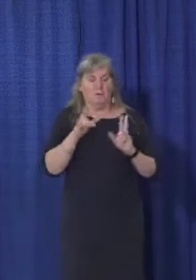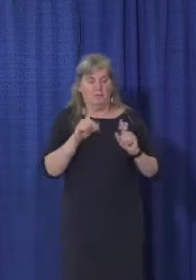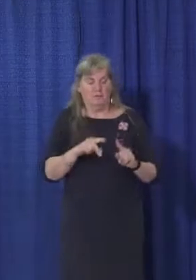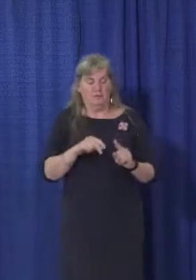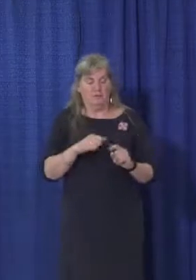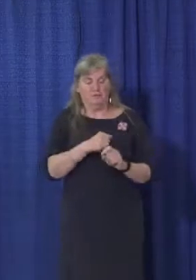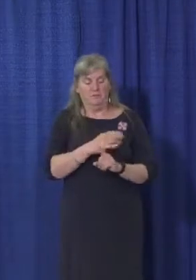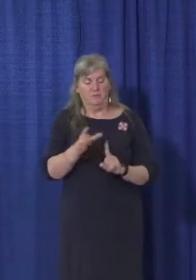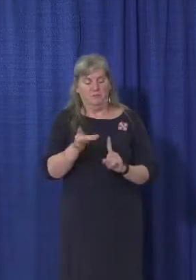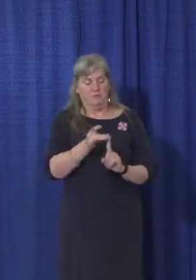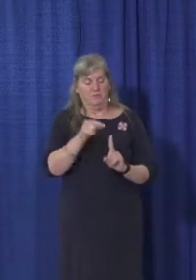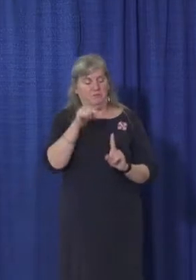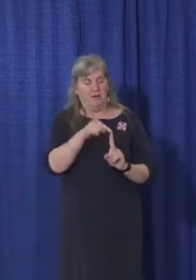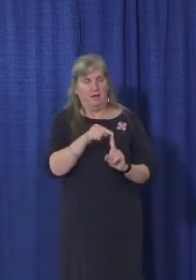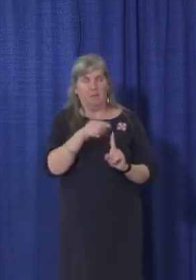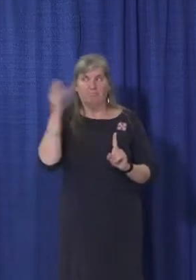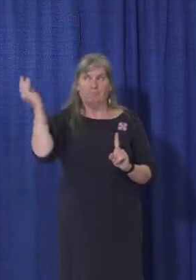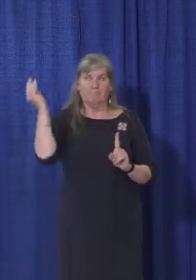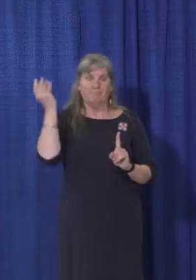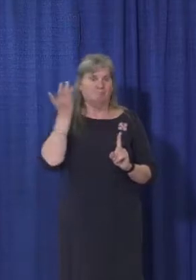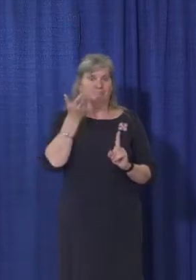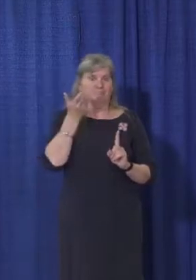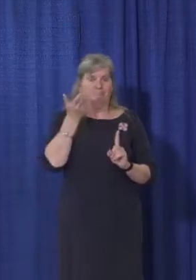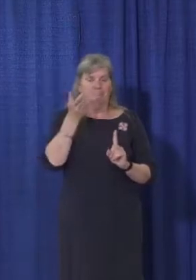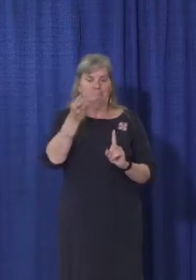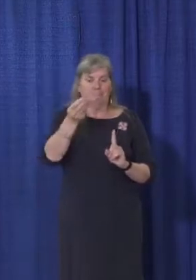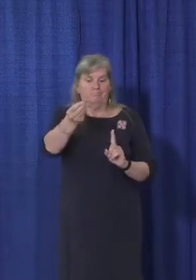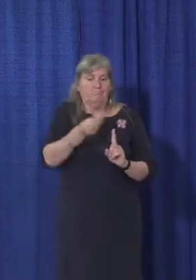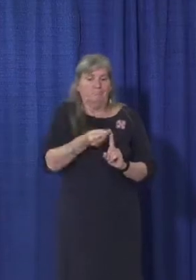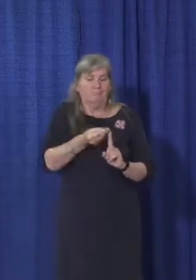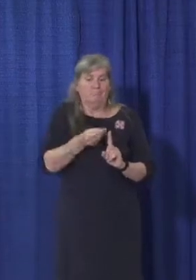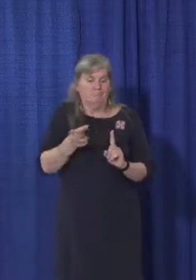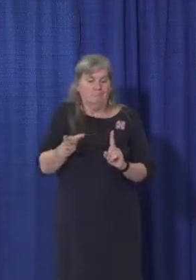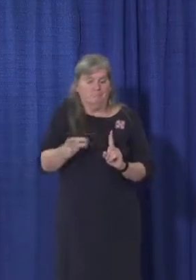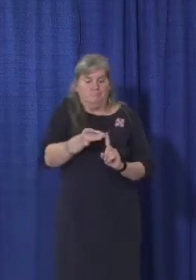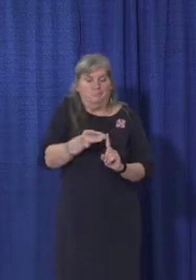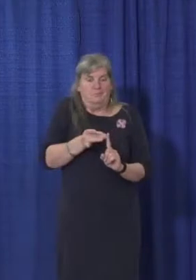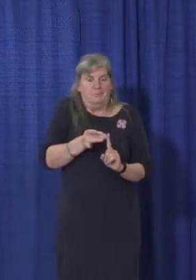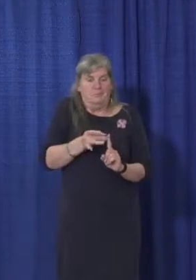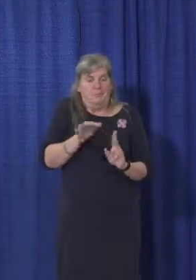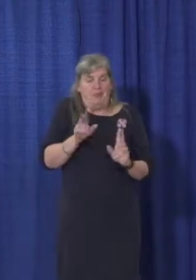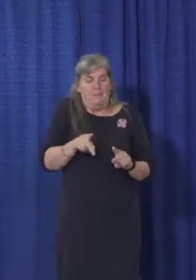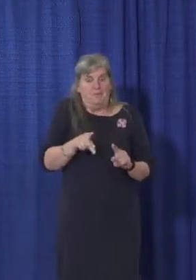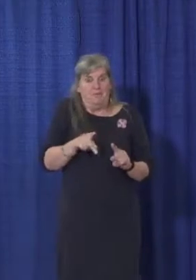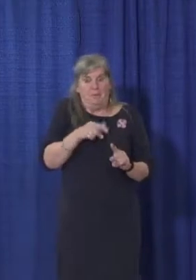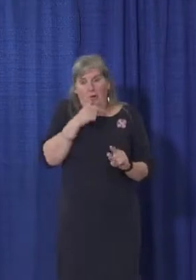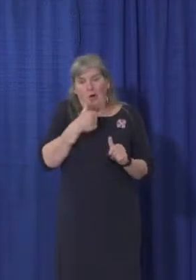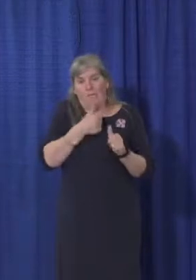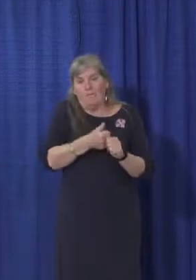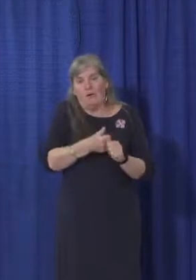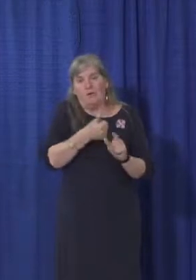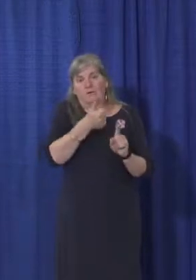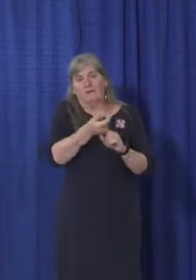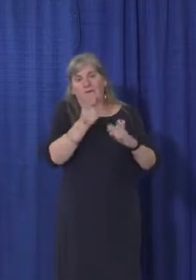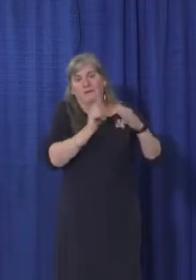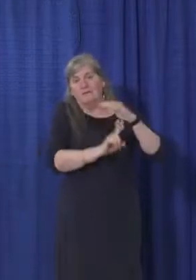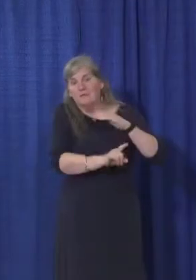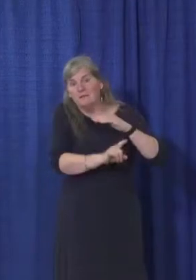an individual who for whatever reason brought and infection. You could be having someone who